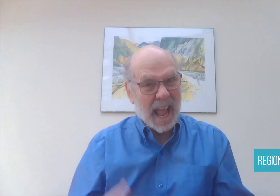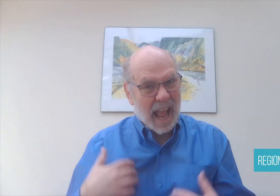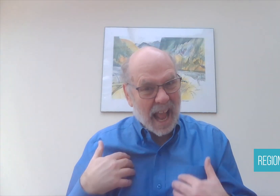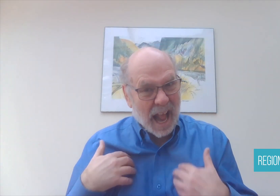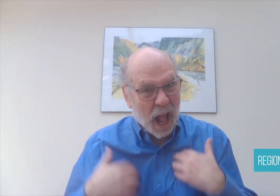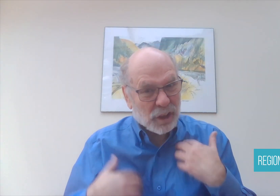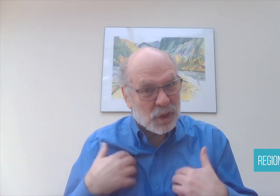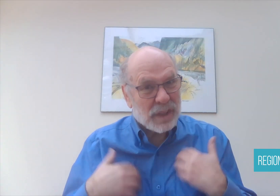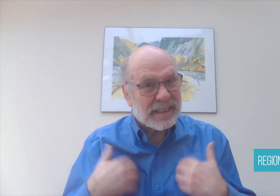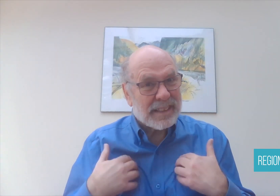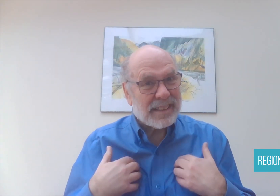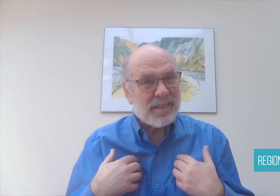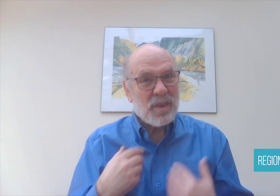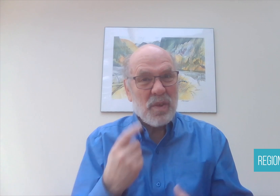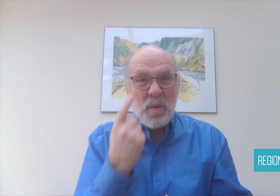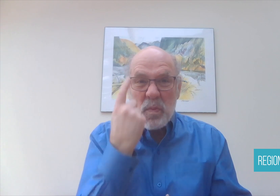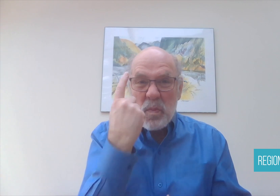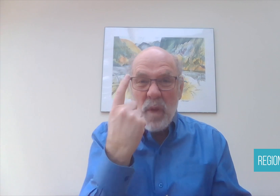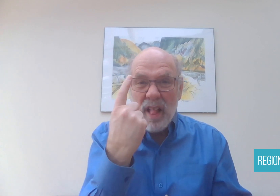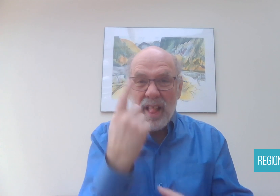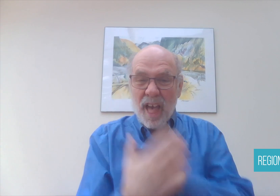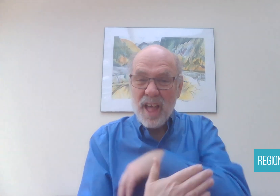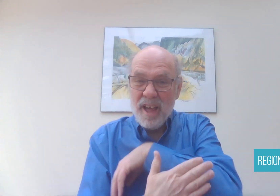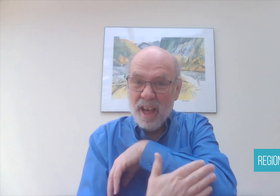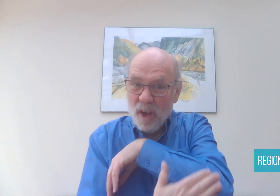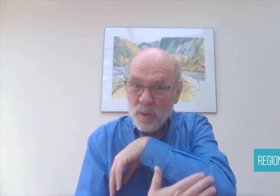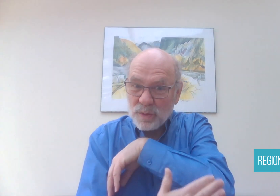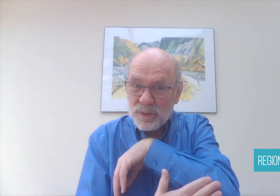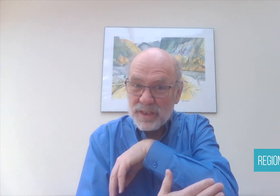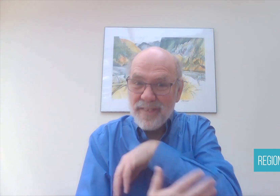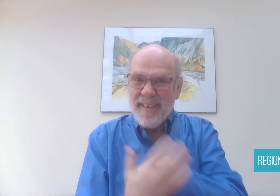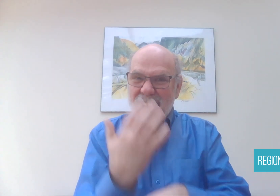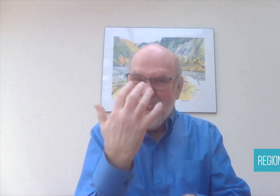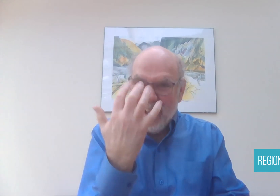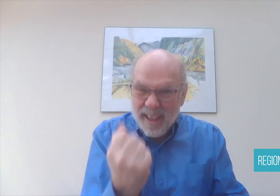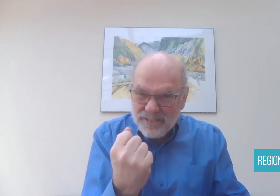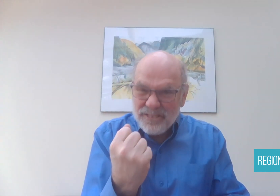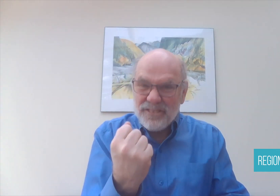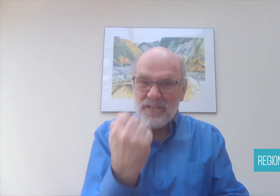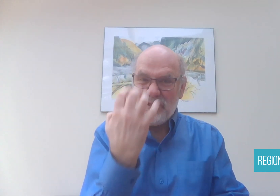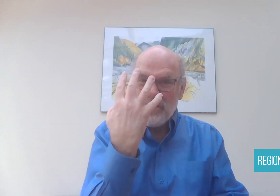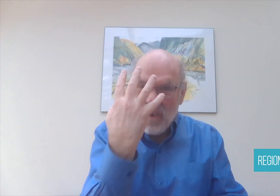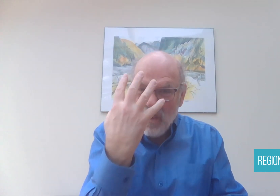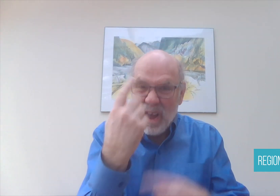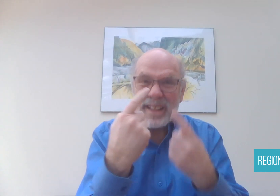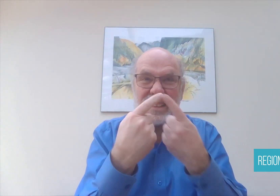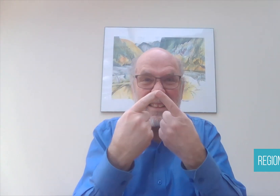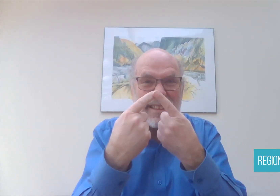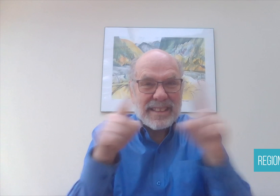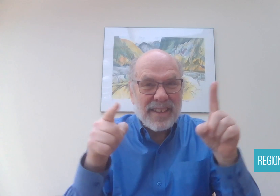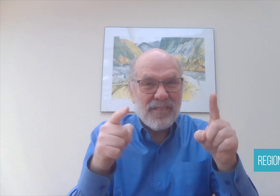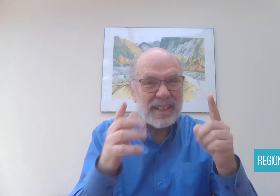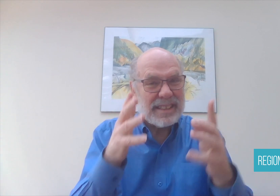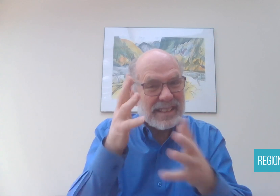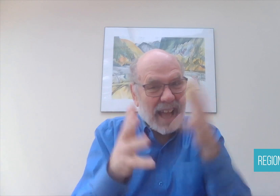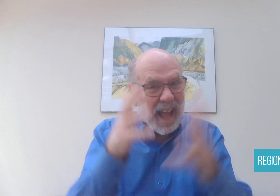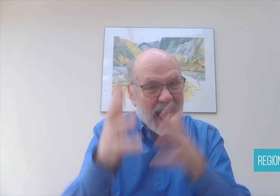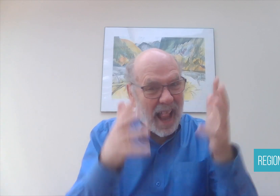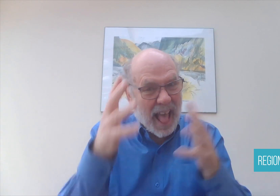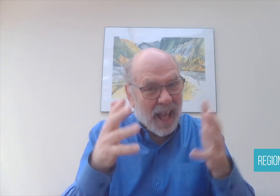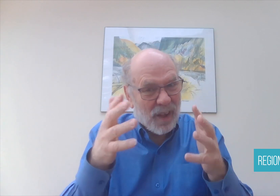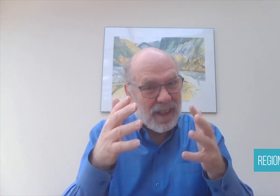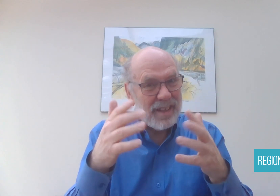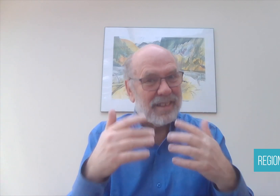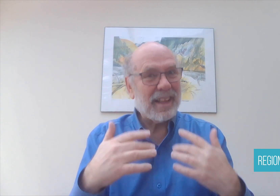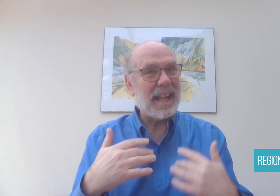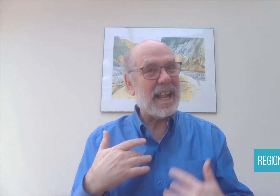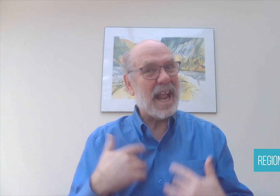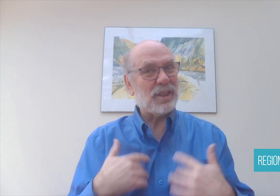Isn't it interesting that one country has 4 sign languages?